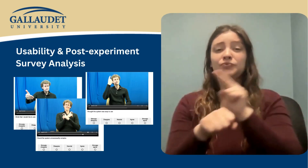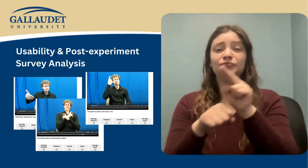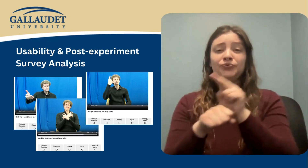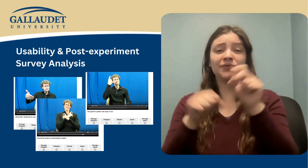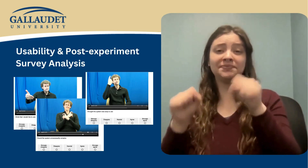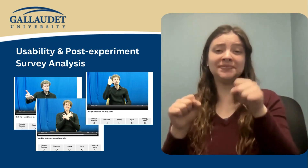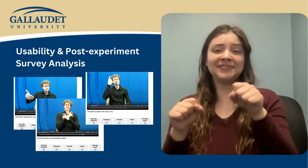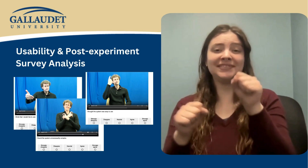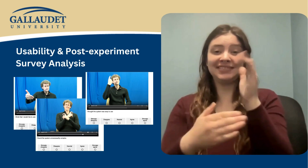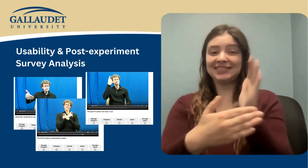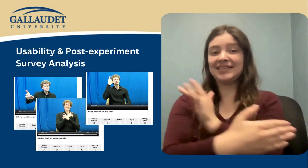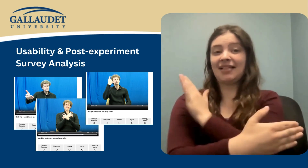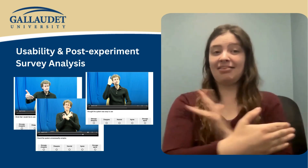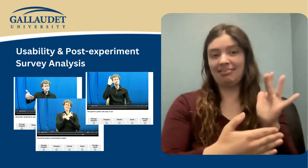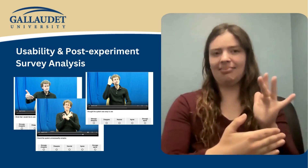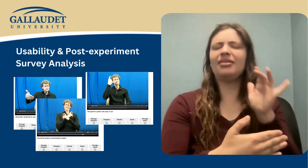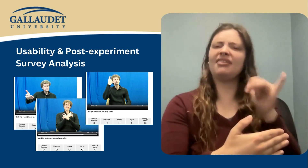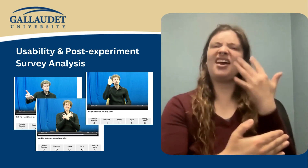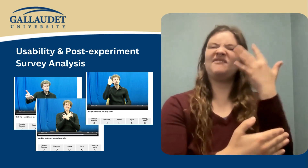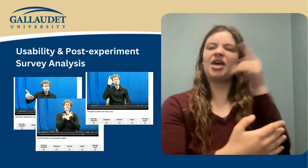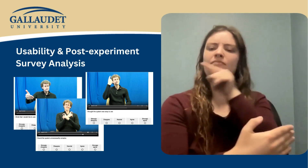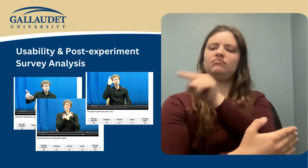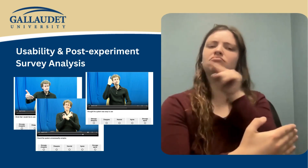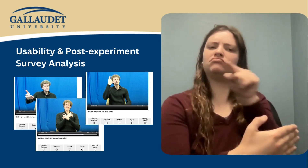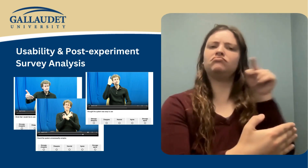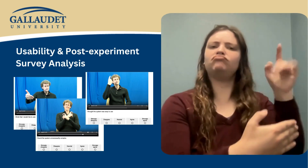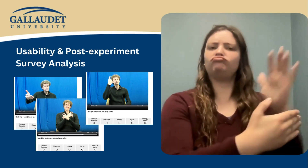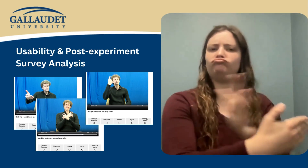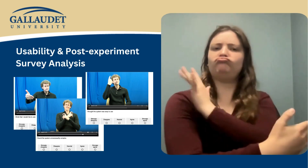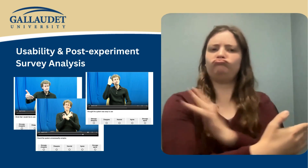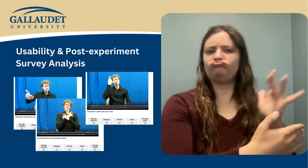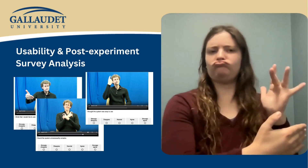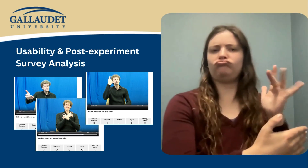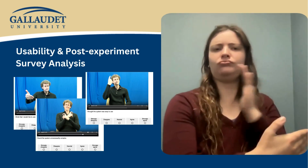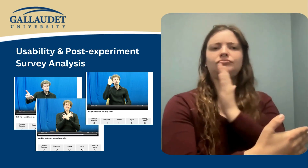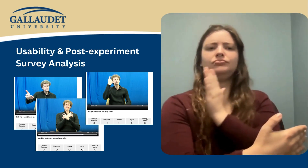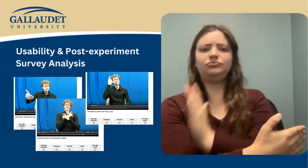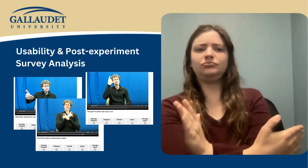We apply the System Usability Scale, or SUS for short, which provides a 5-point scale,